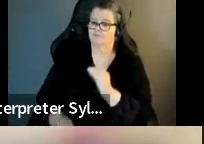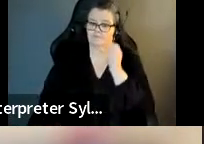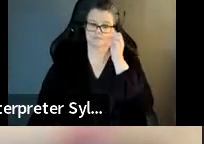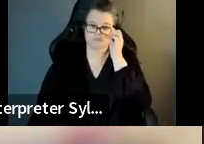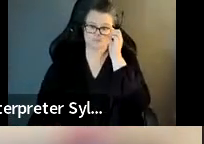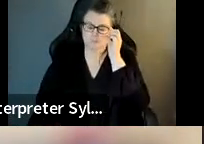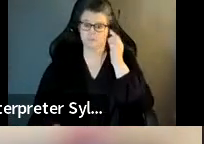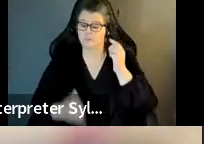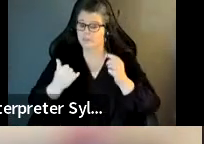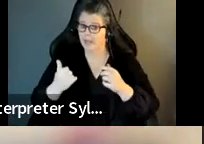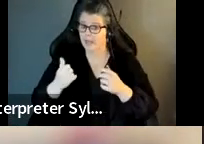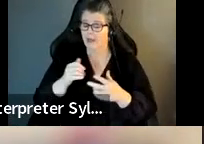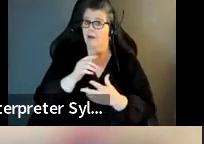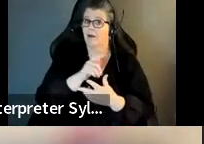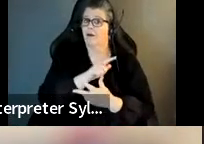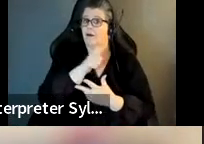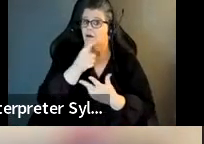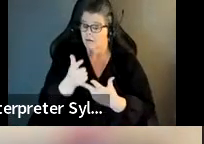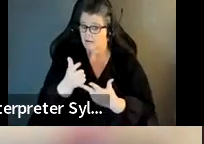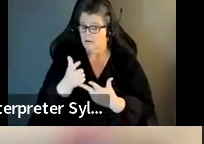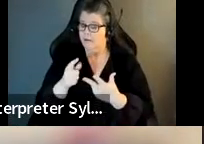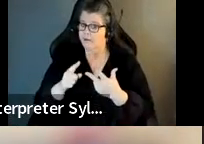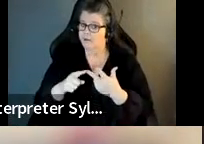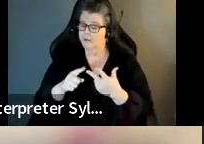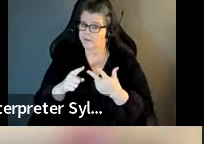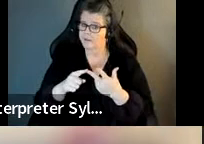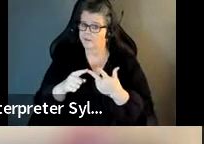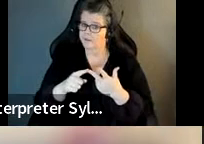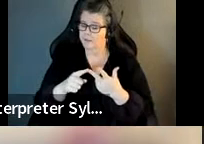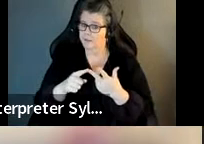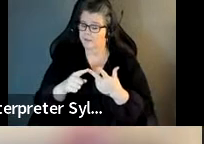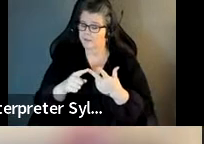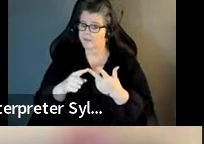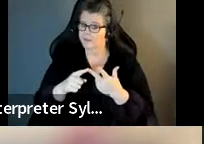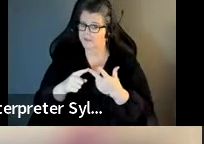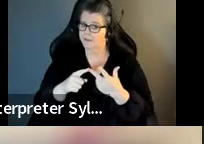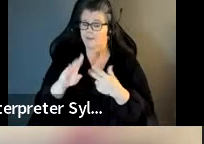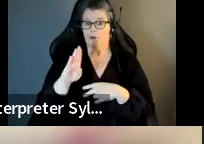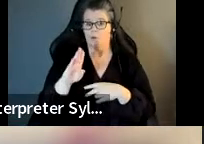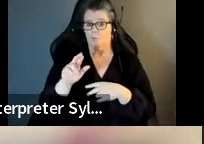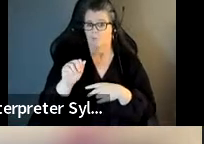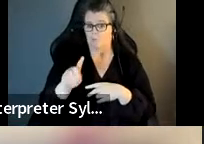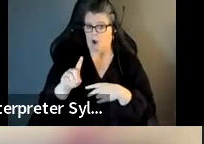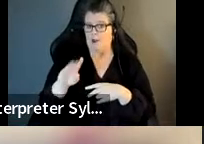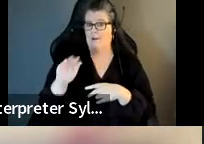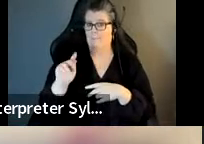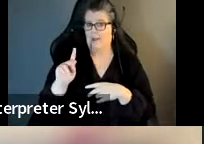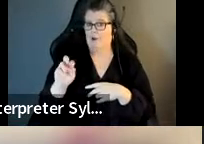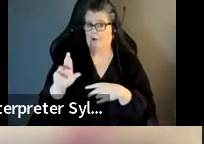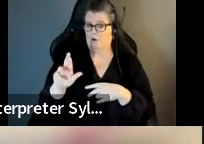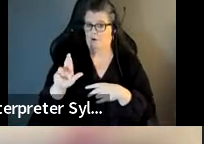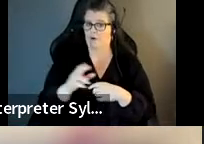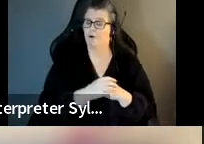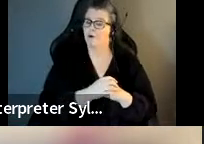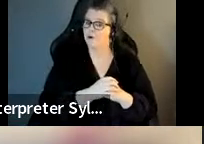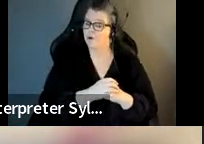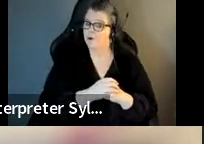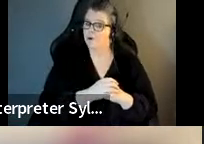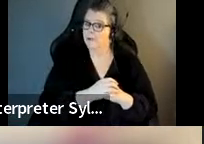So let's move on to the next commenter, and the next one is Brad Baker.